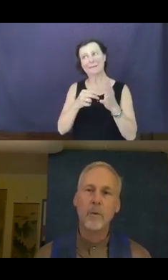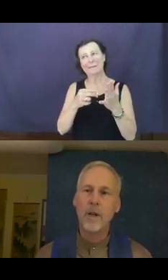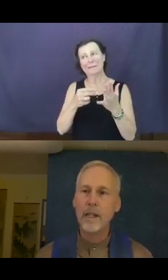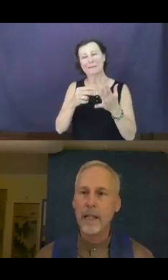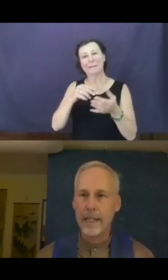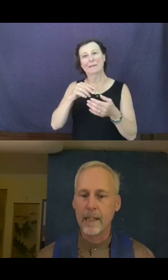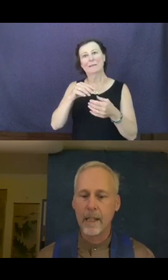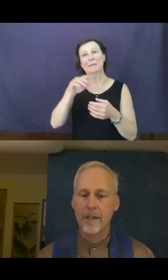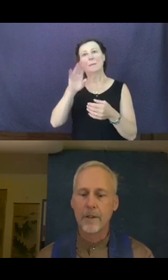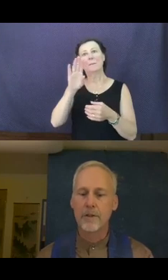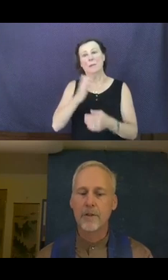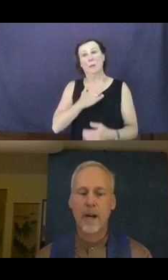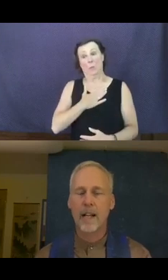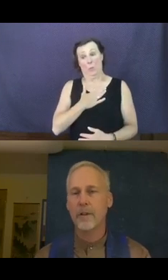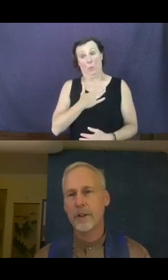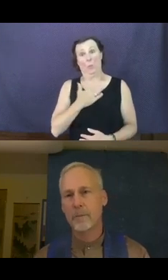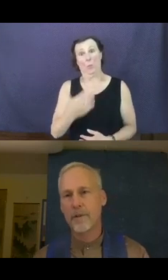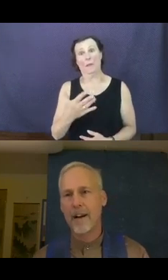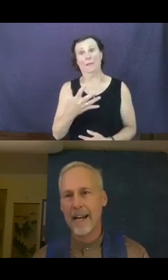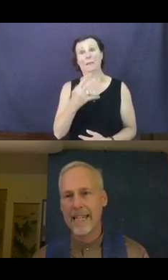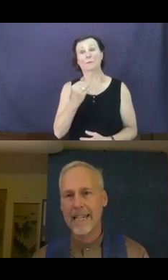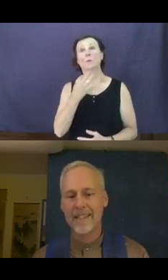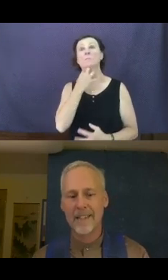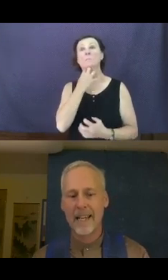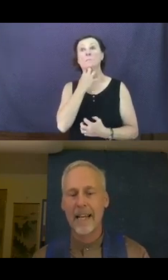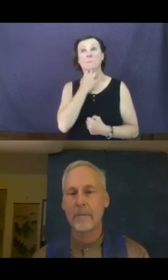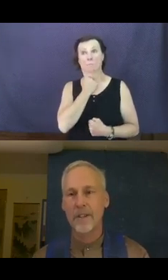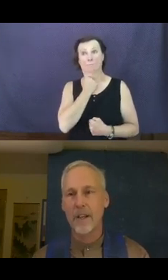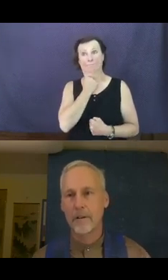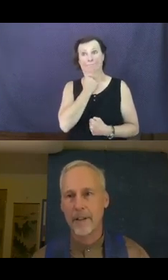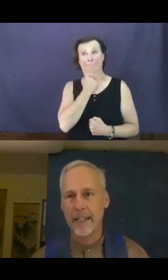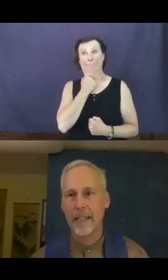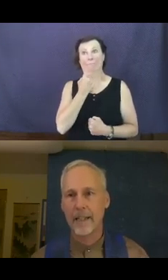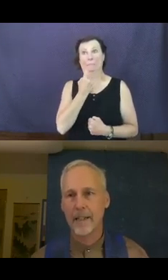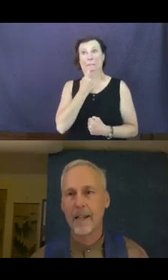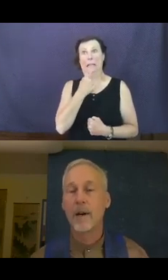willing to swallow your pride and say, "I'm sorry,"